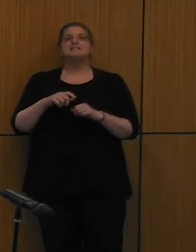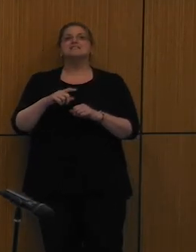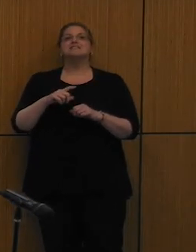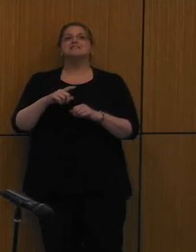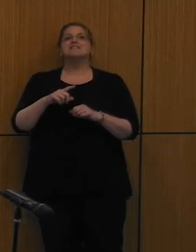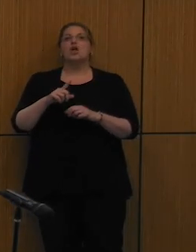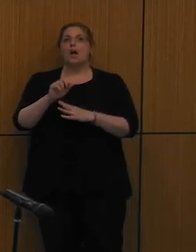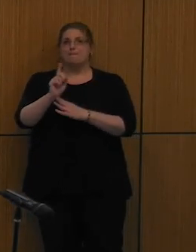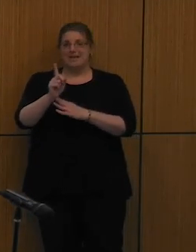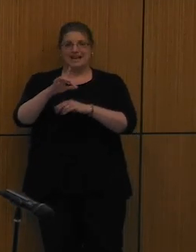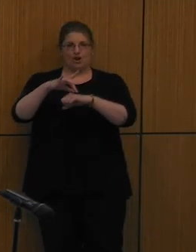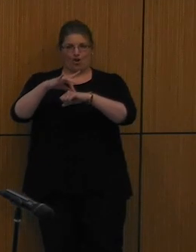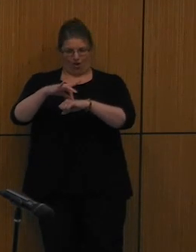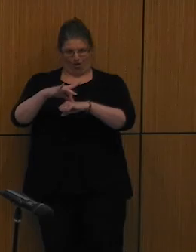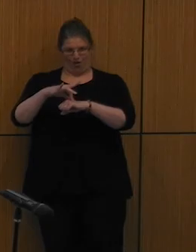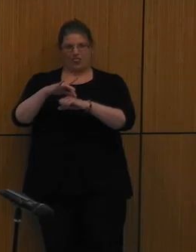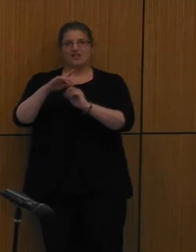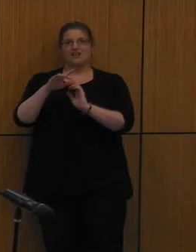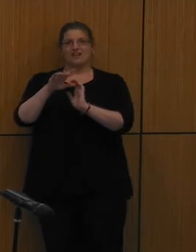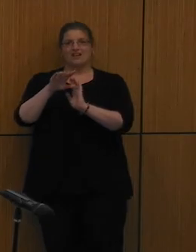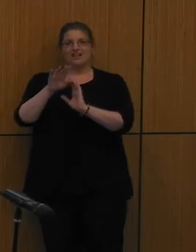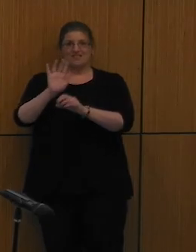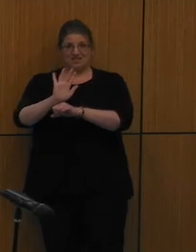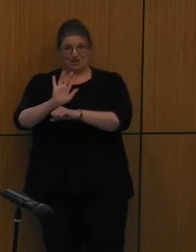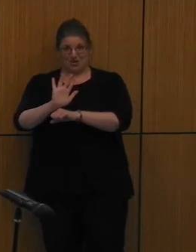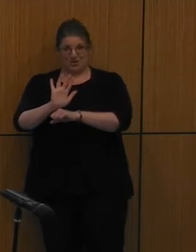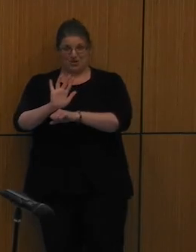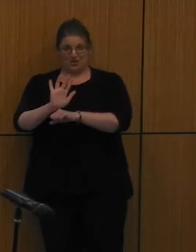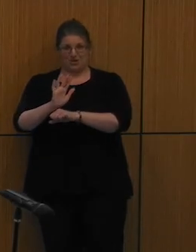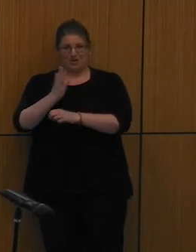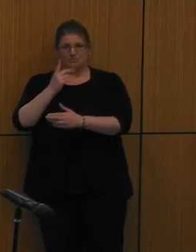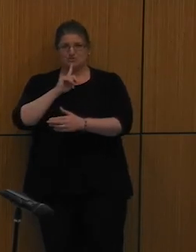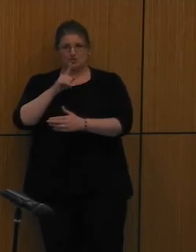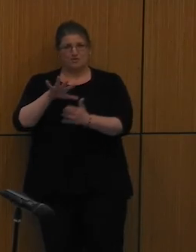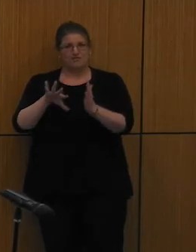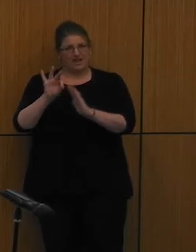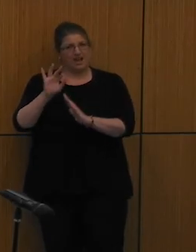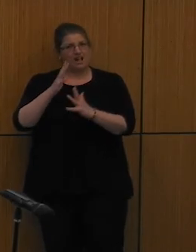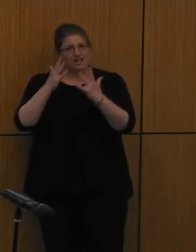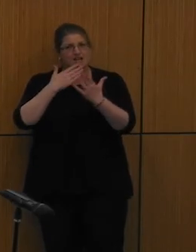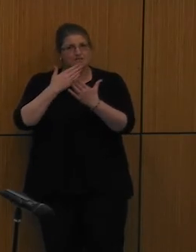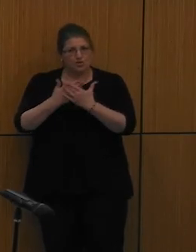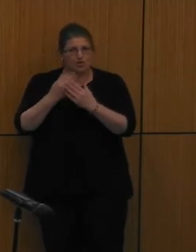as you, as you've probably discovered, there's a lot of good, content out there. And so this is one example.